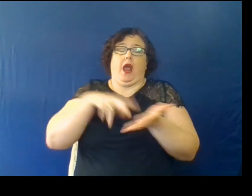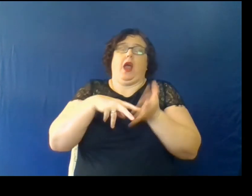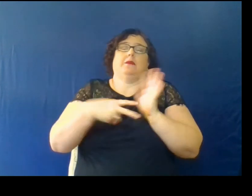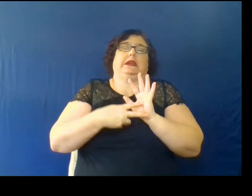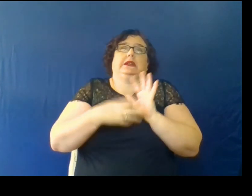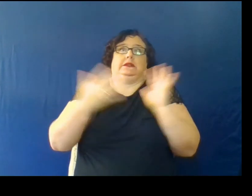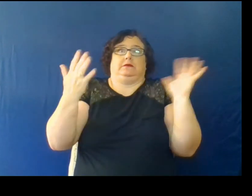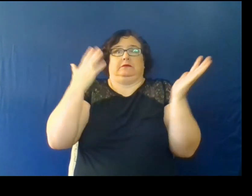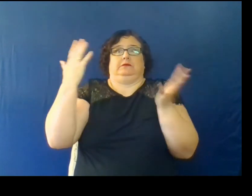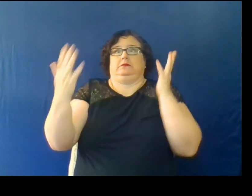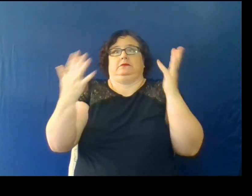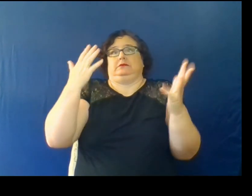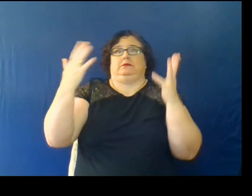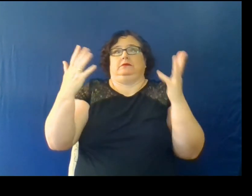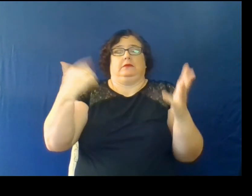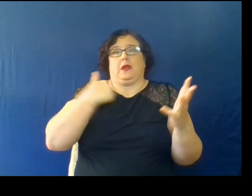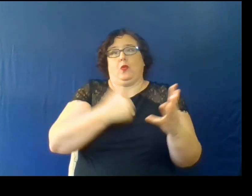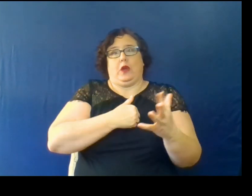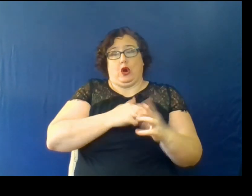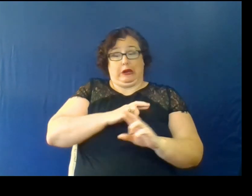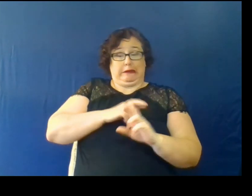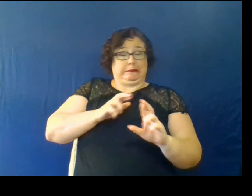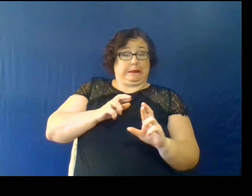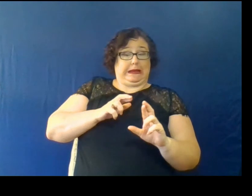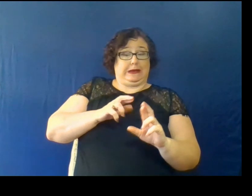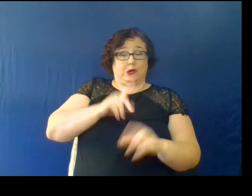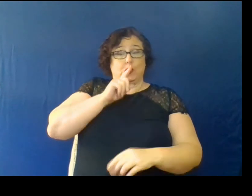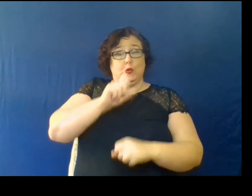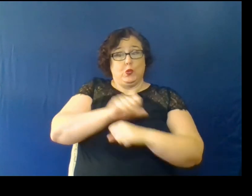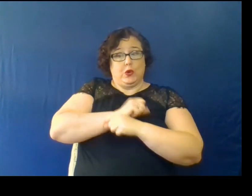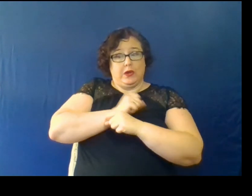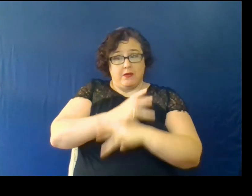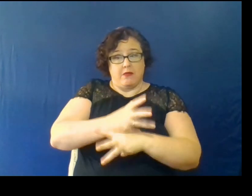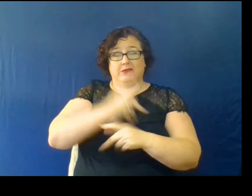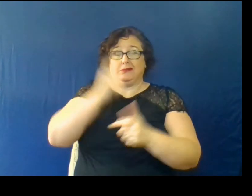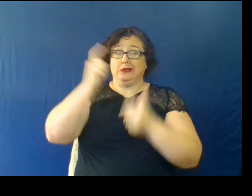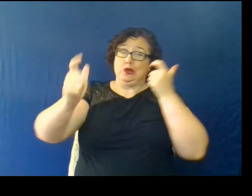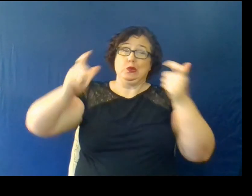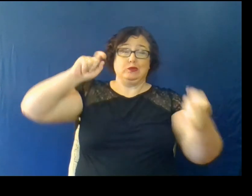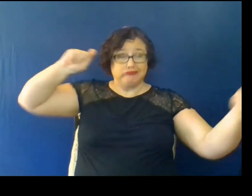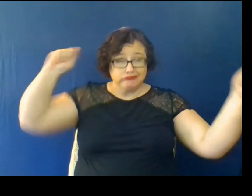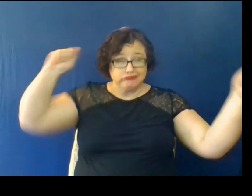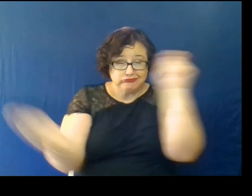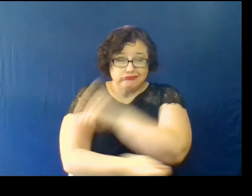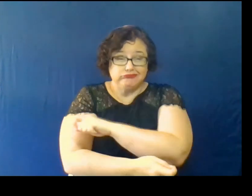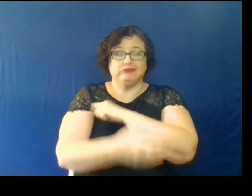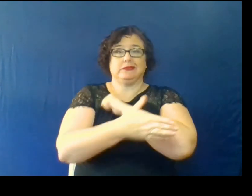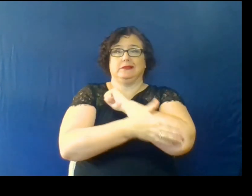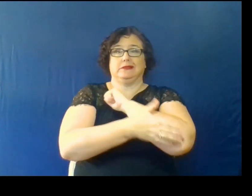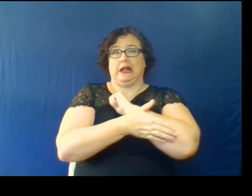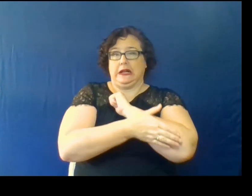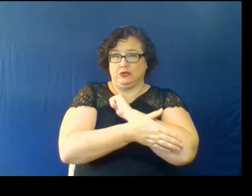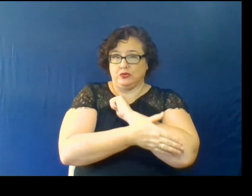we are on the verge of really making great changes in the country and I'm really excited to